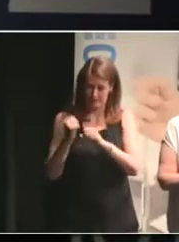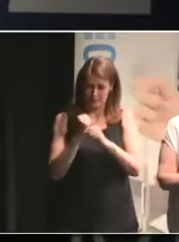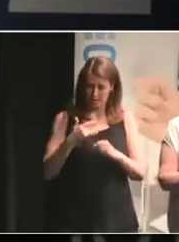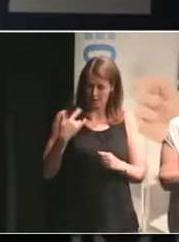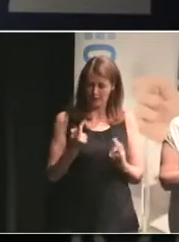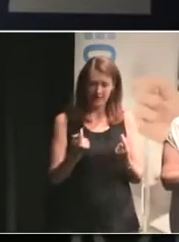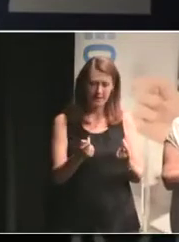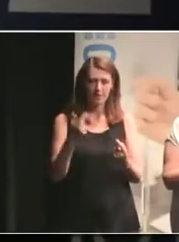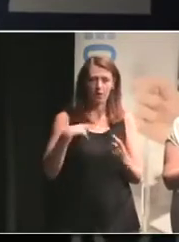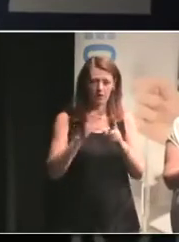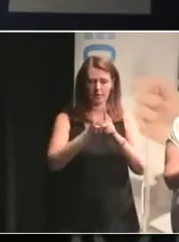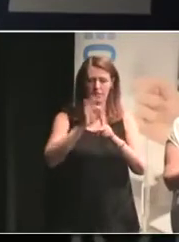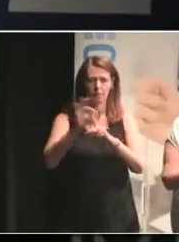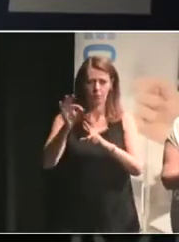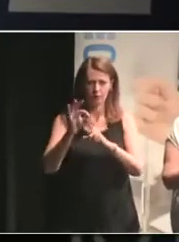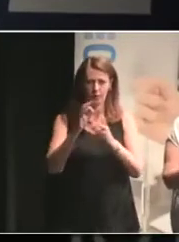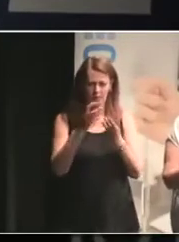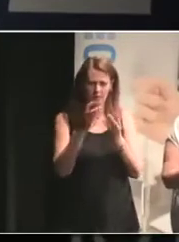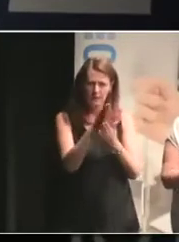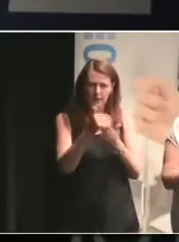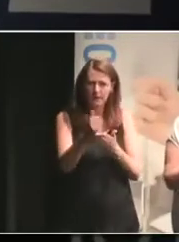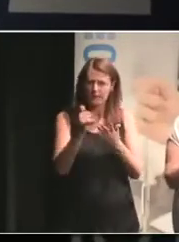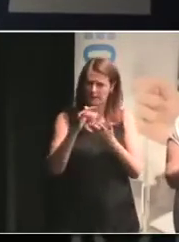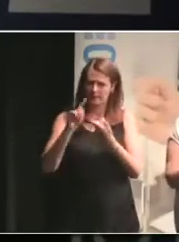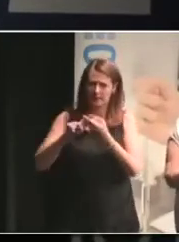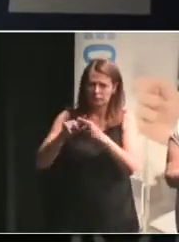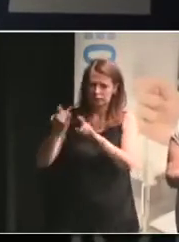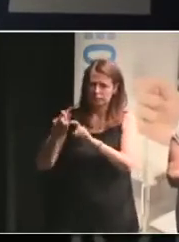because they've improved consistency of product shelf life, they've reduced flammability,